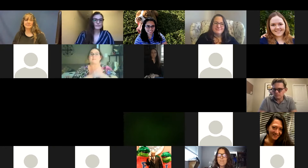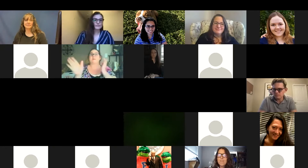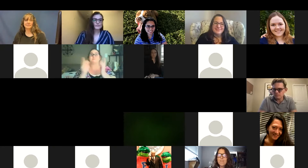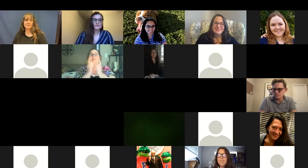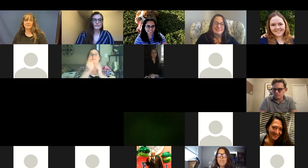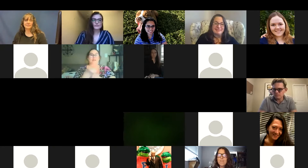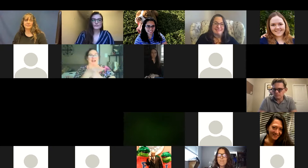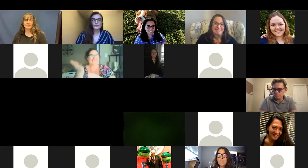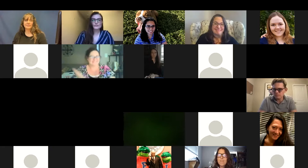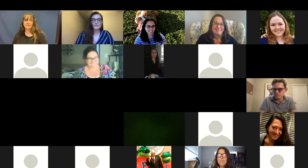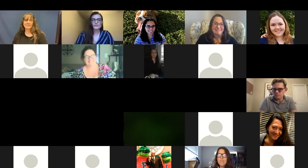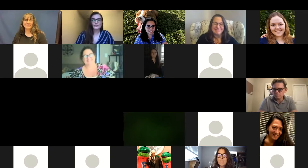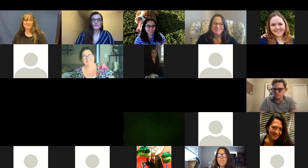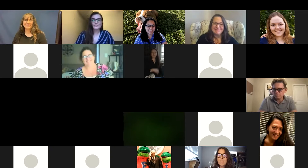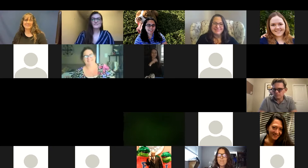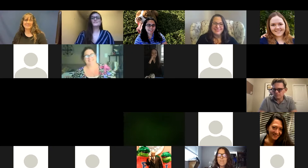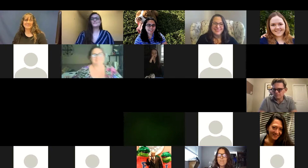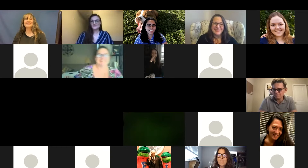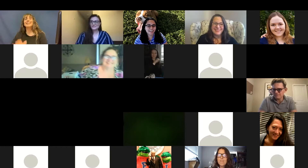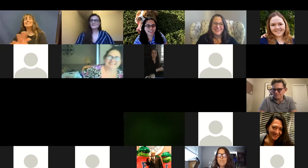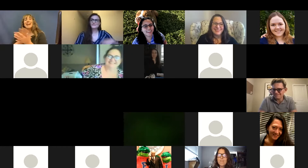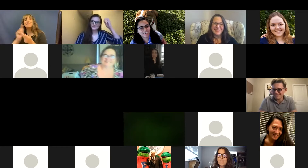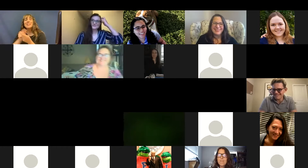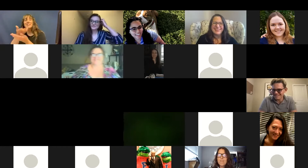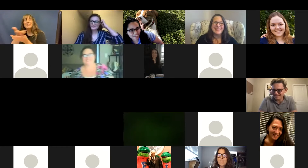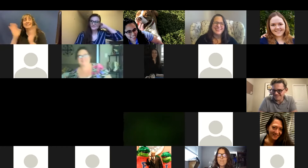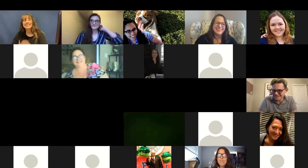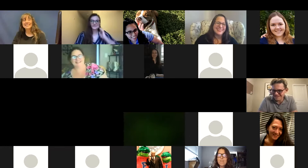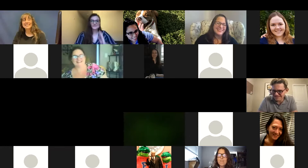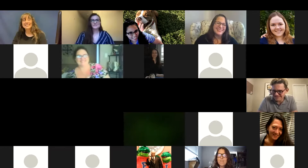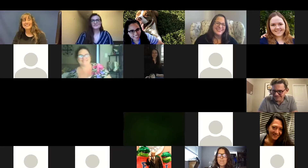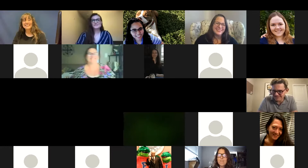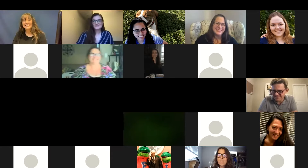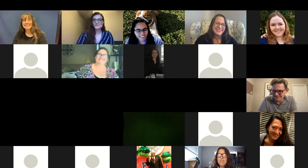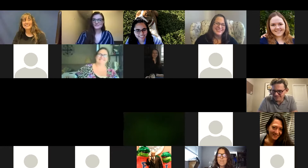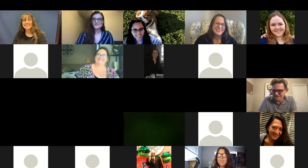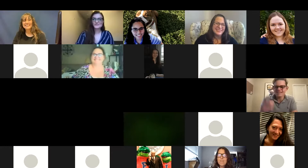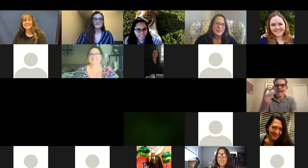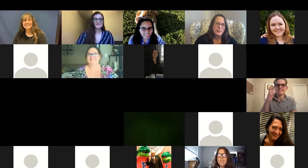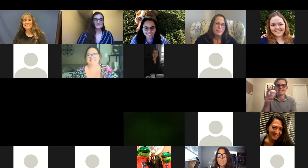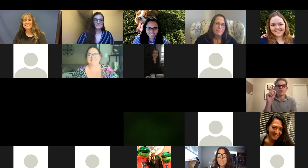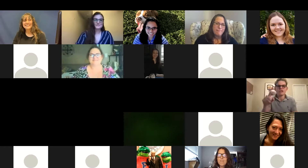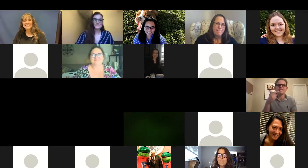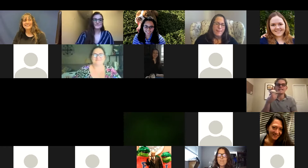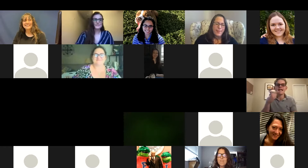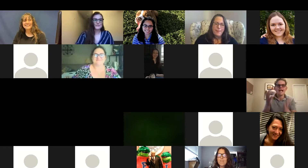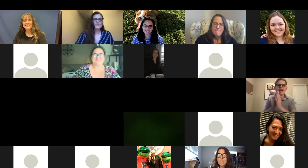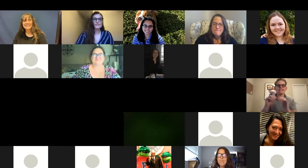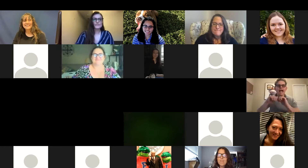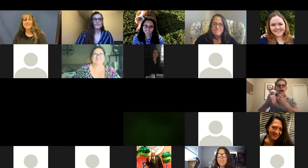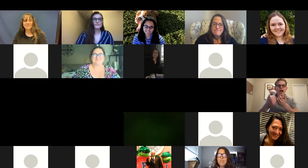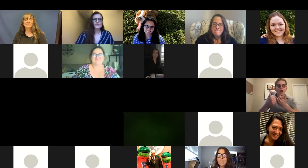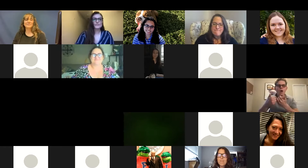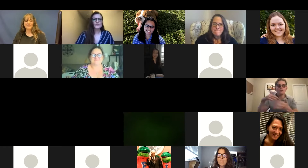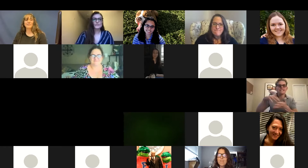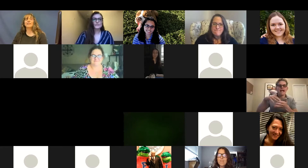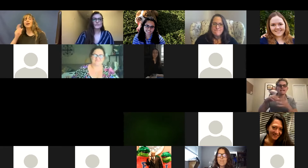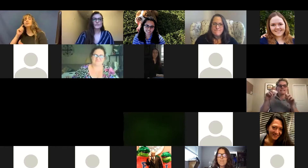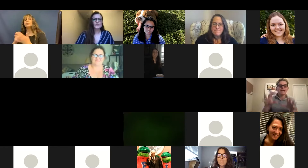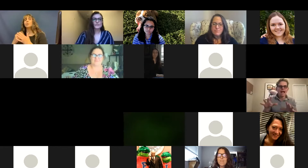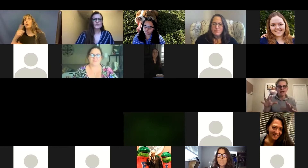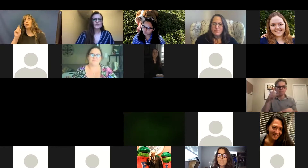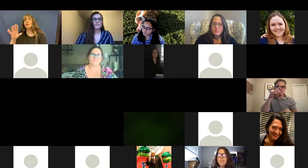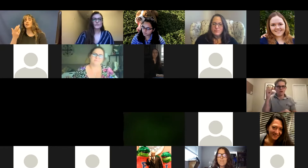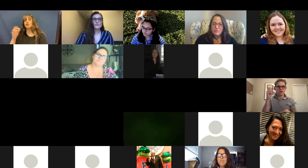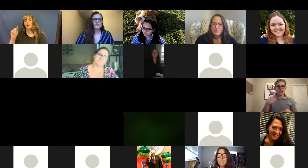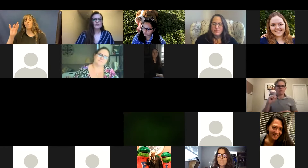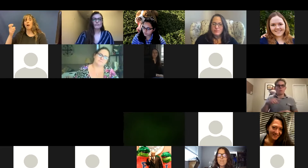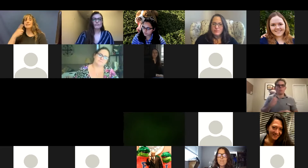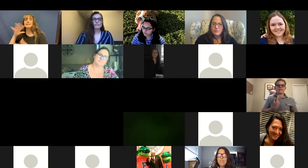It was nice to meet you guys. I see a question that says how do we study